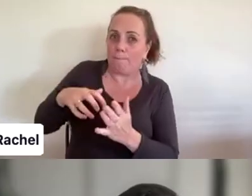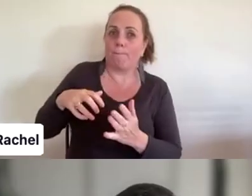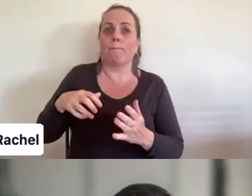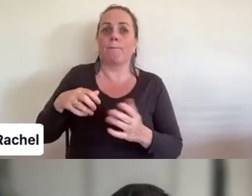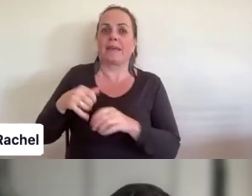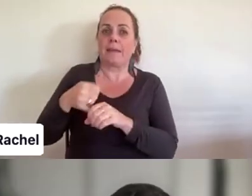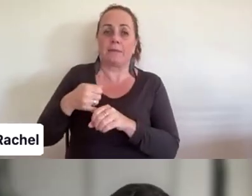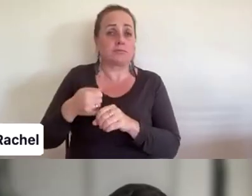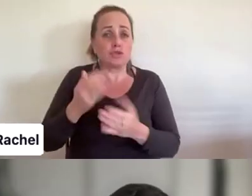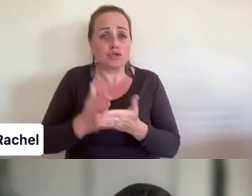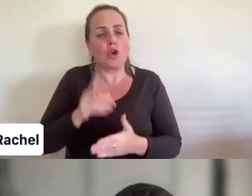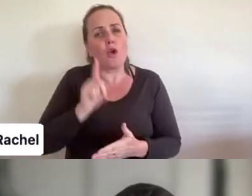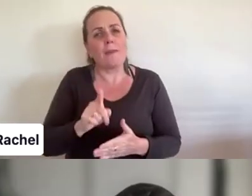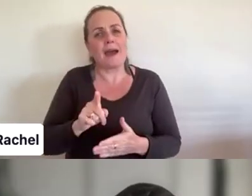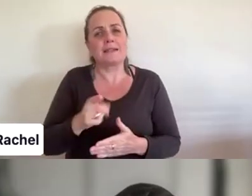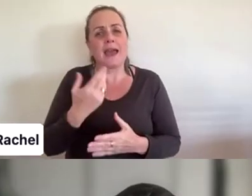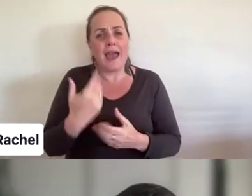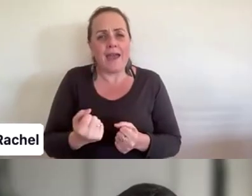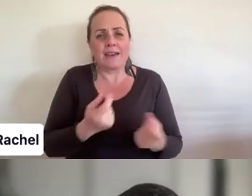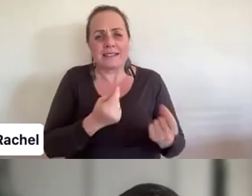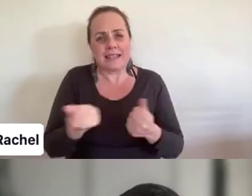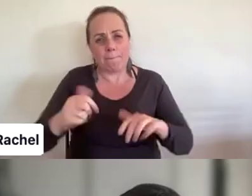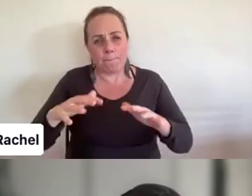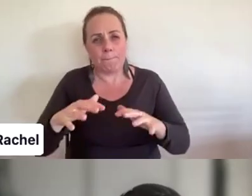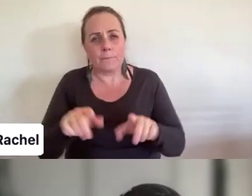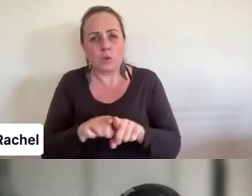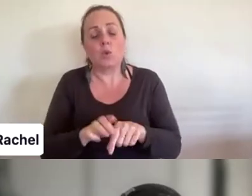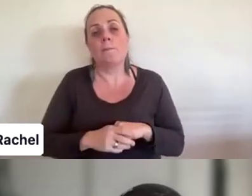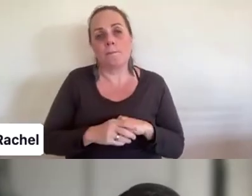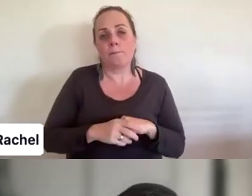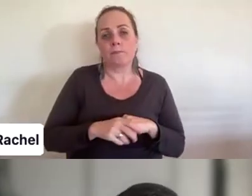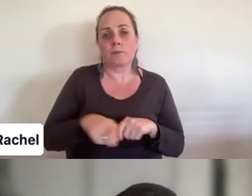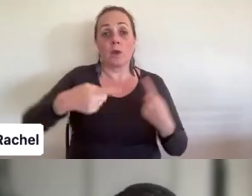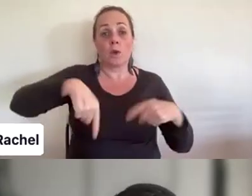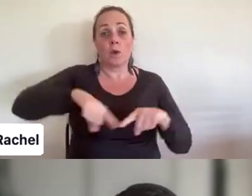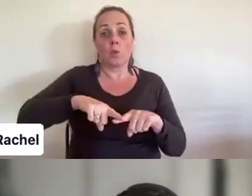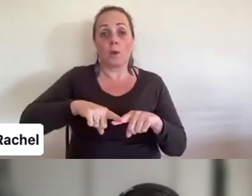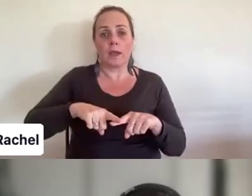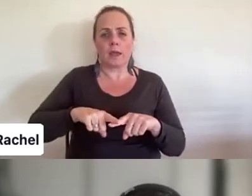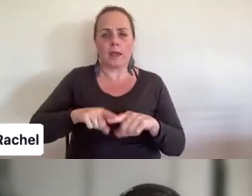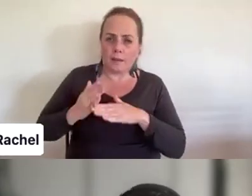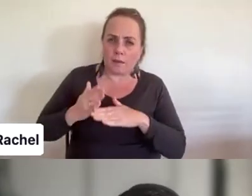acknowledge there is still a gap. We ensured and we've done a lot of hard work to ensure that we